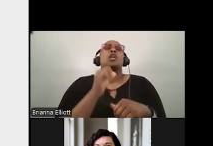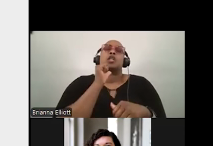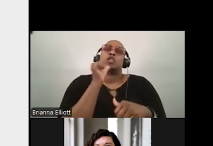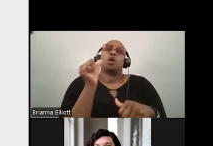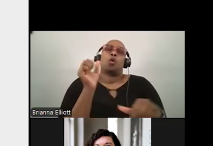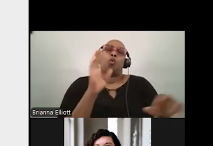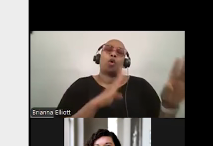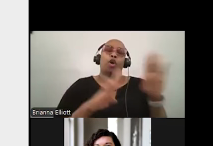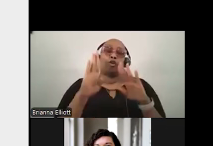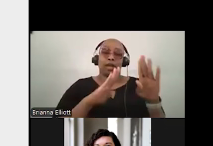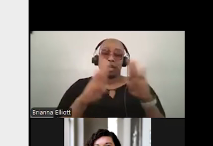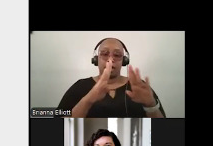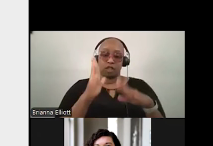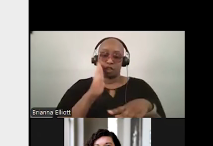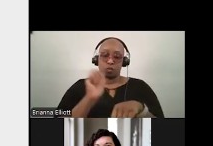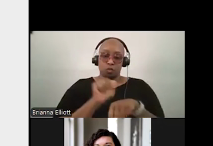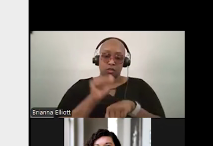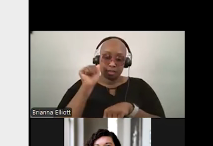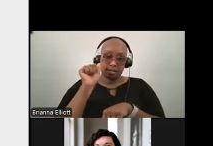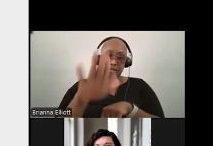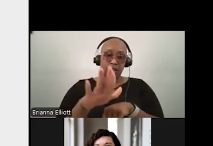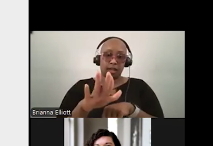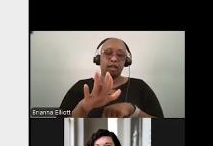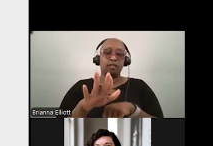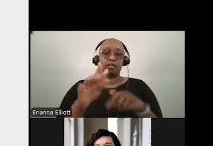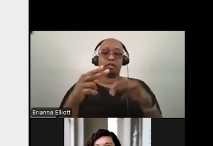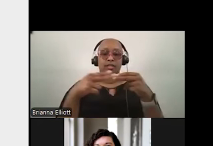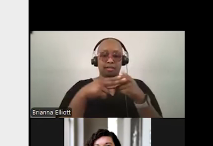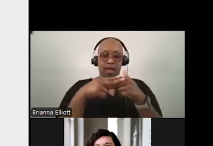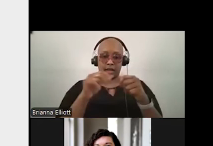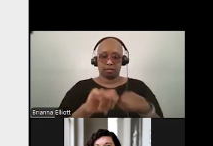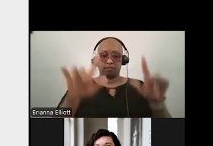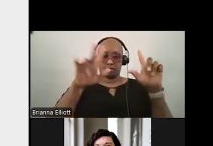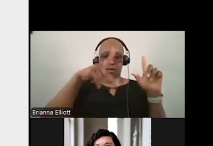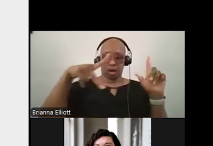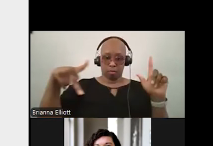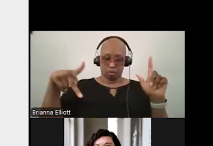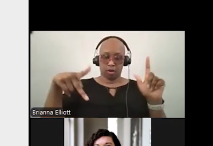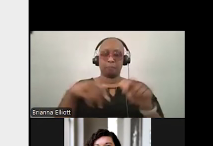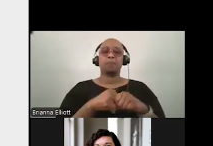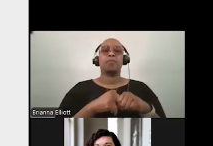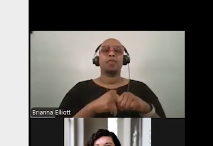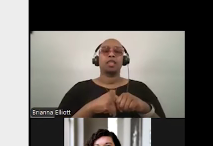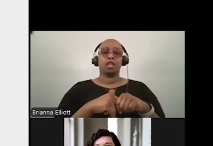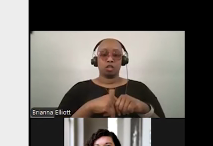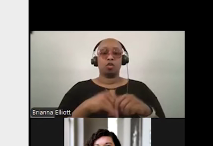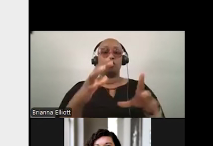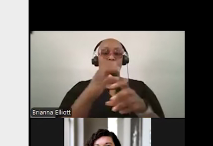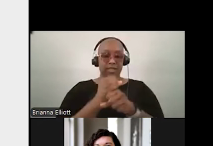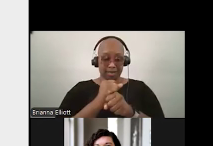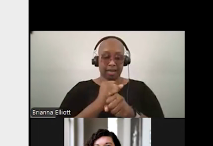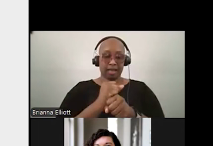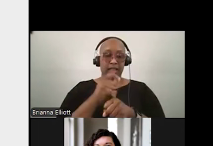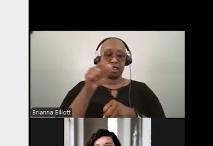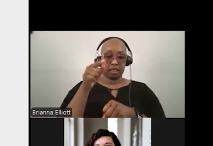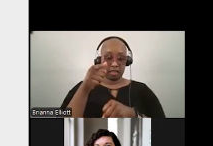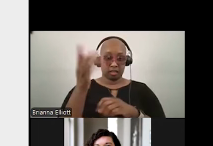but here is a quick accessibility checklist. So, when you get this presentation, you can have this